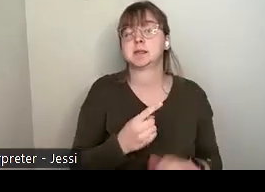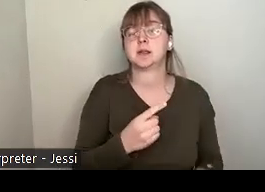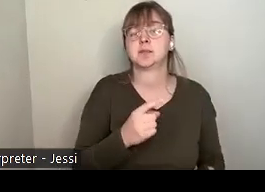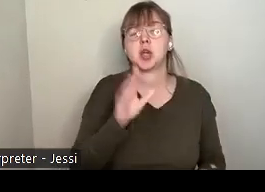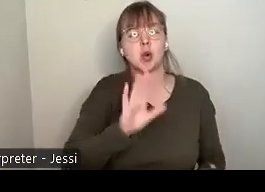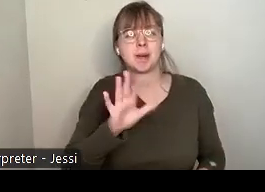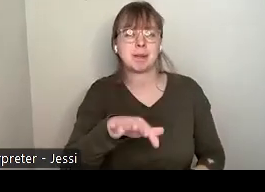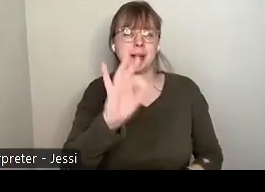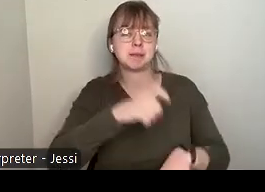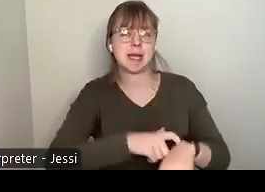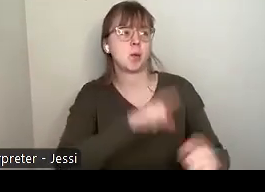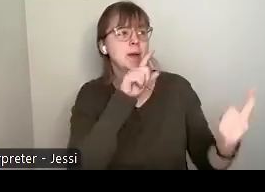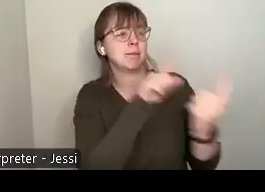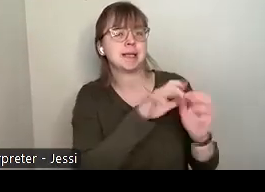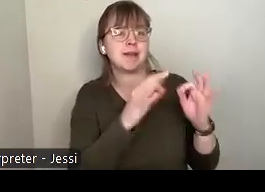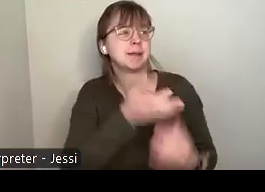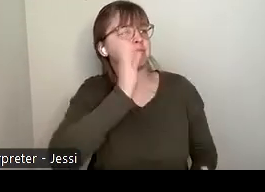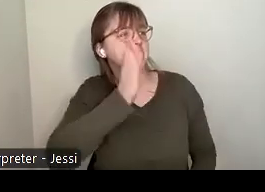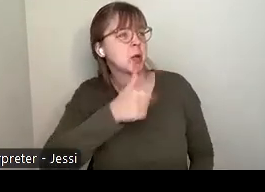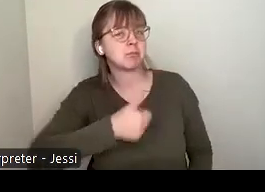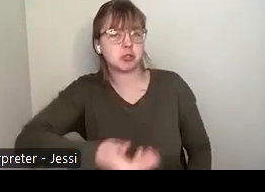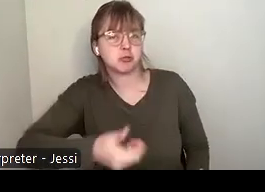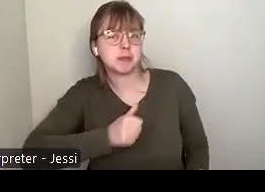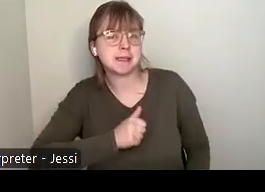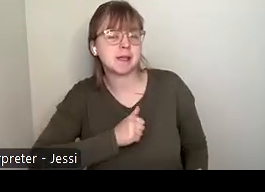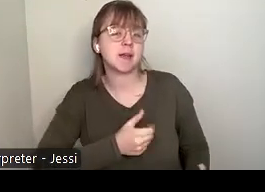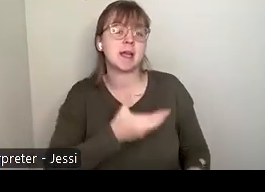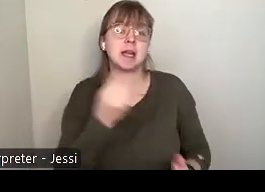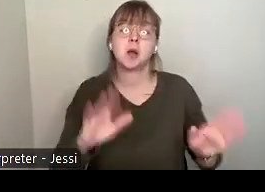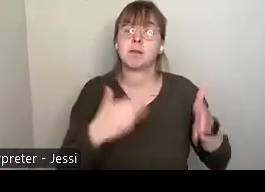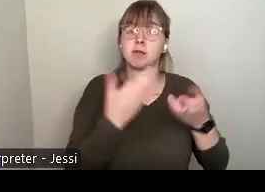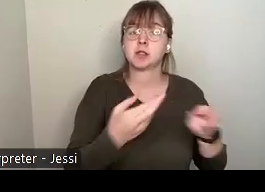um to provide resources on common social emotional topics or to offering a weekly